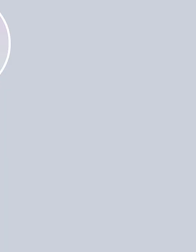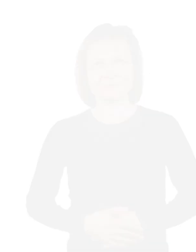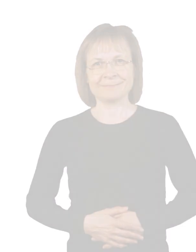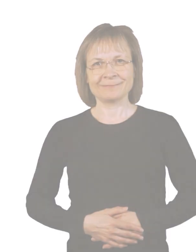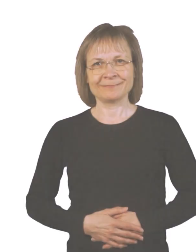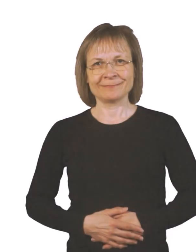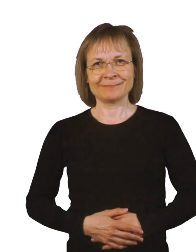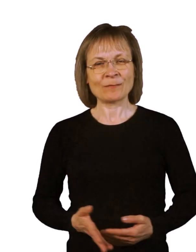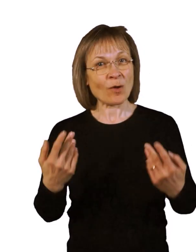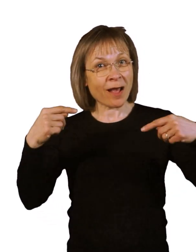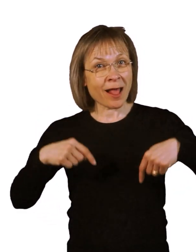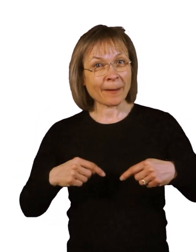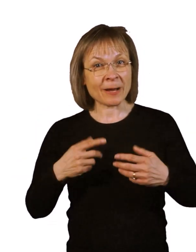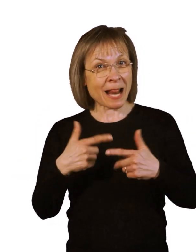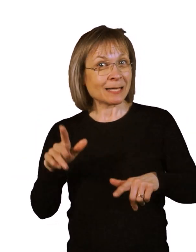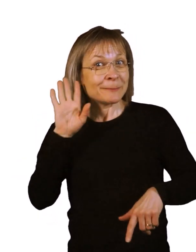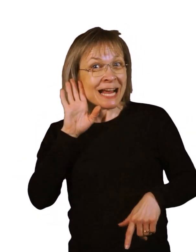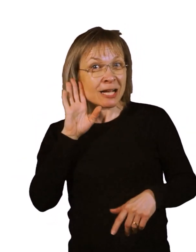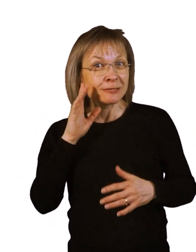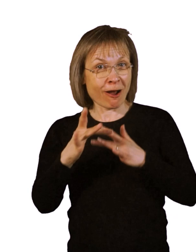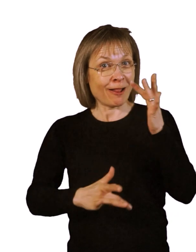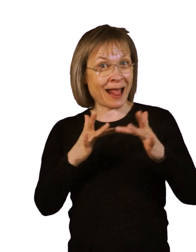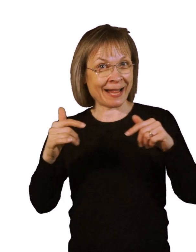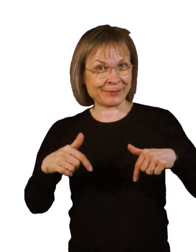Welcome to the Let's Be Heard online platform.